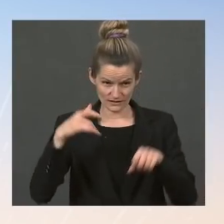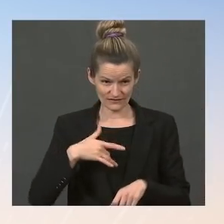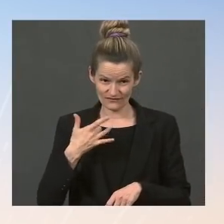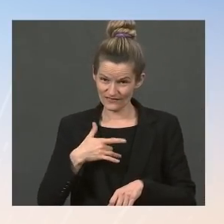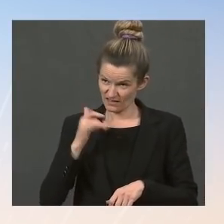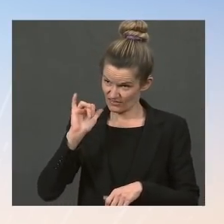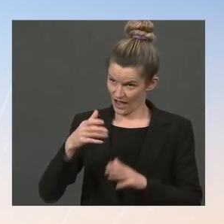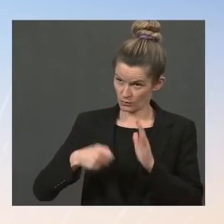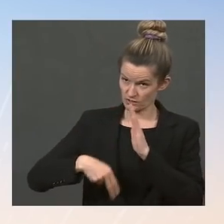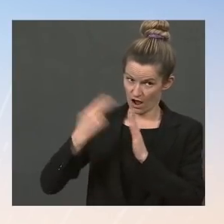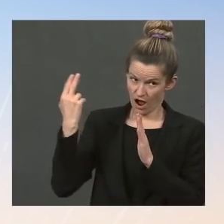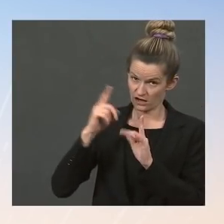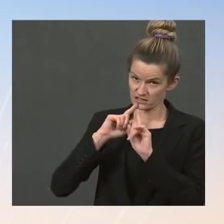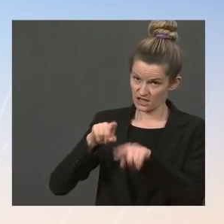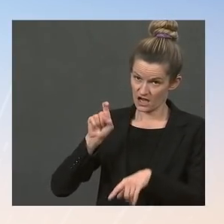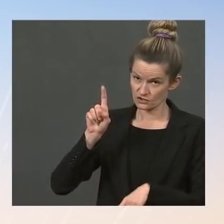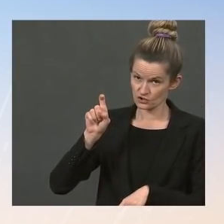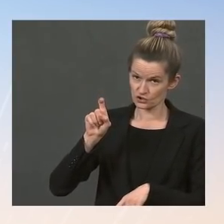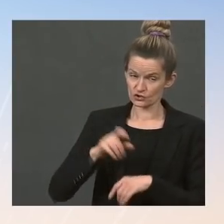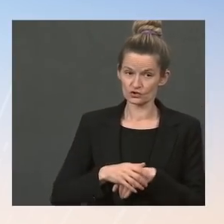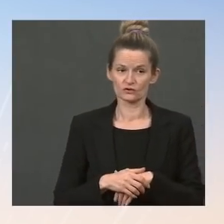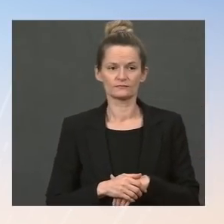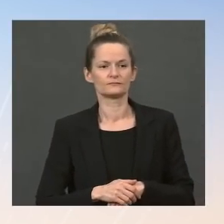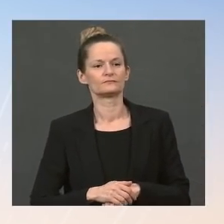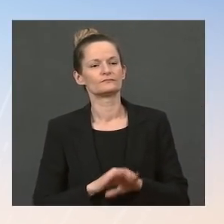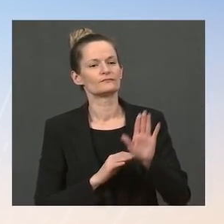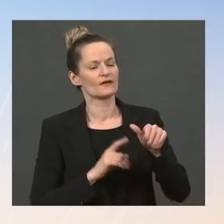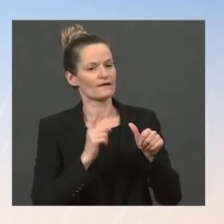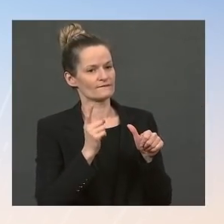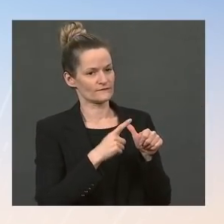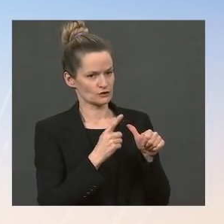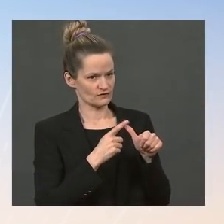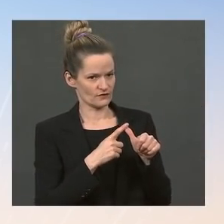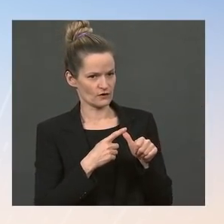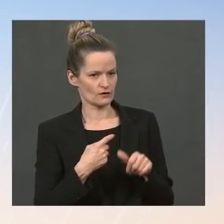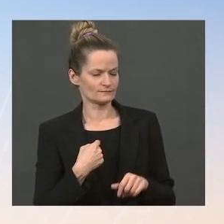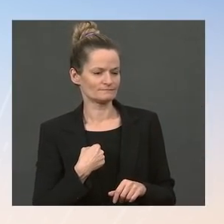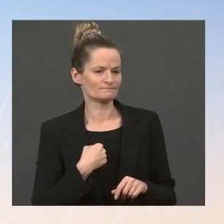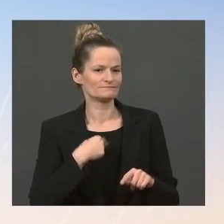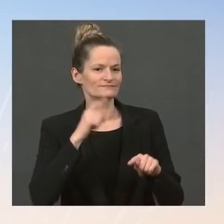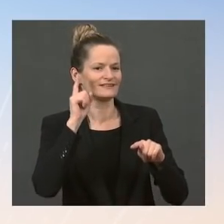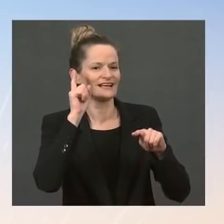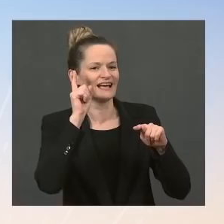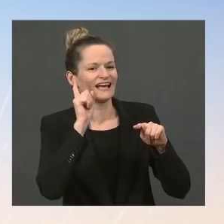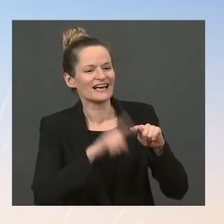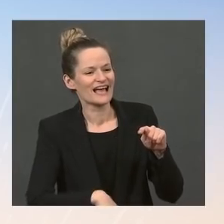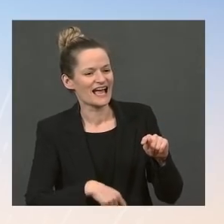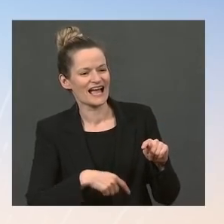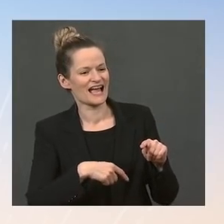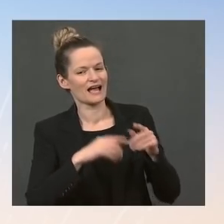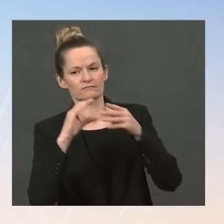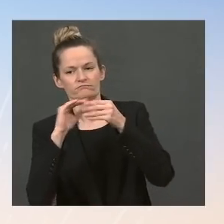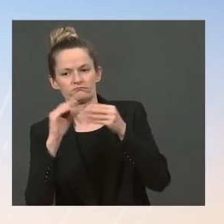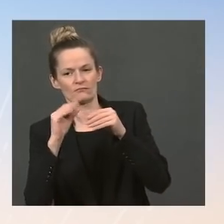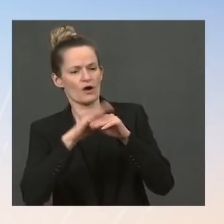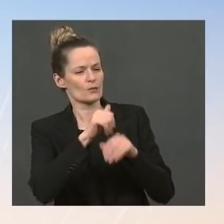I'm not going to get into details of private advice that the President gets from his national security team or military advisors.